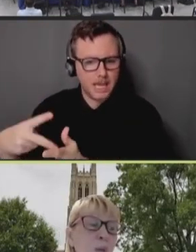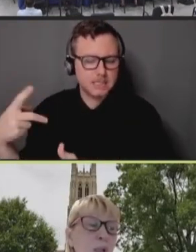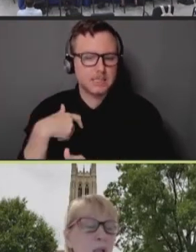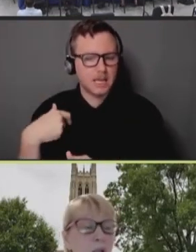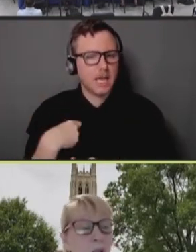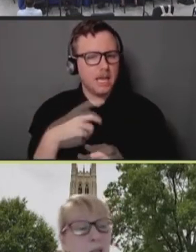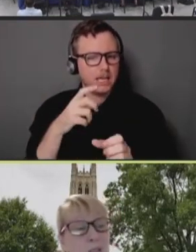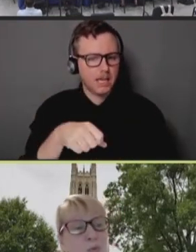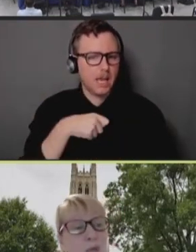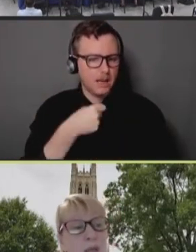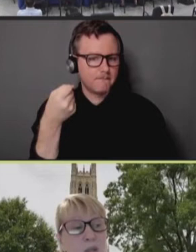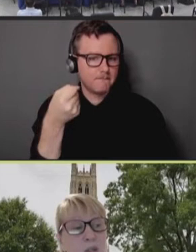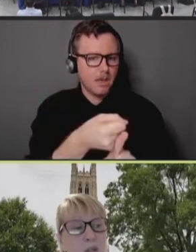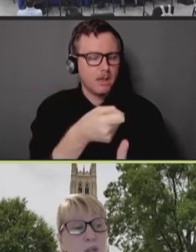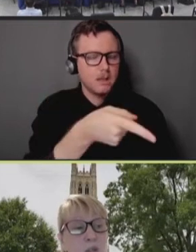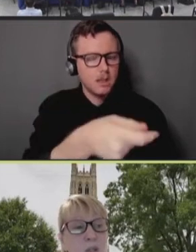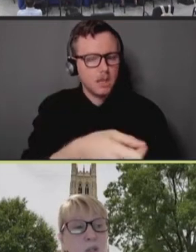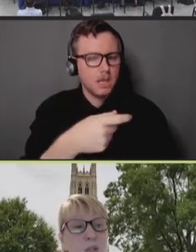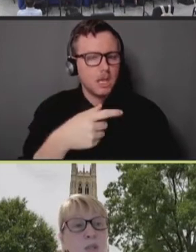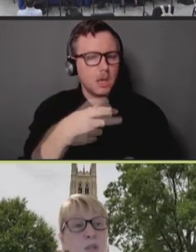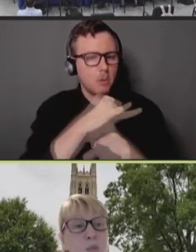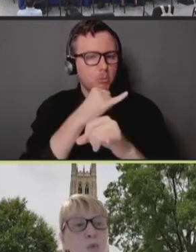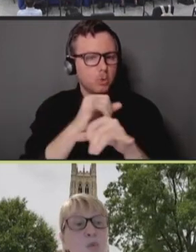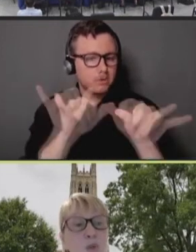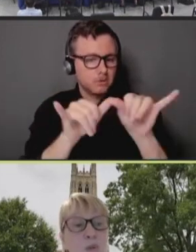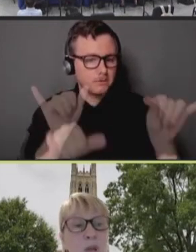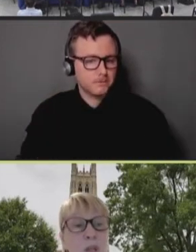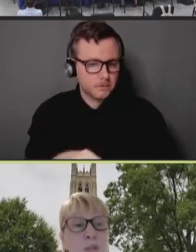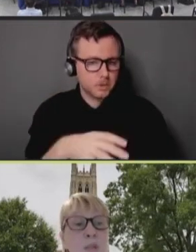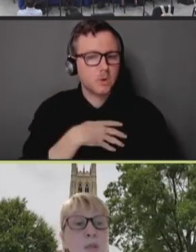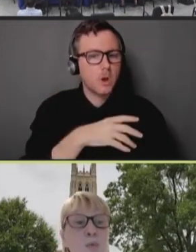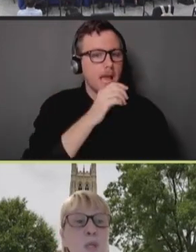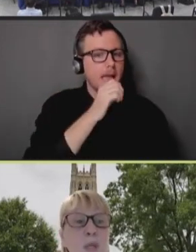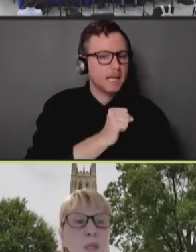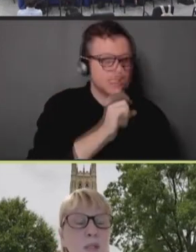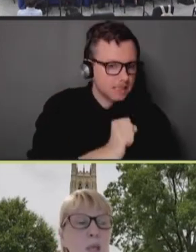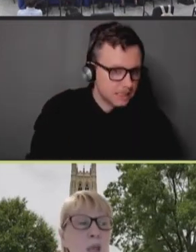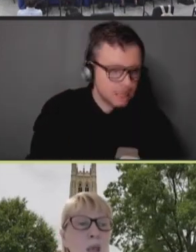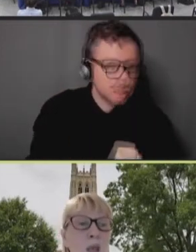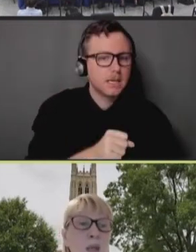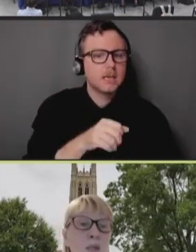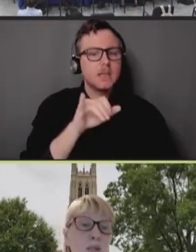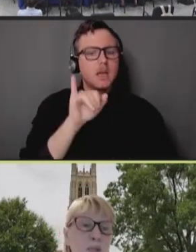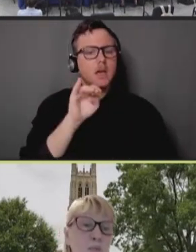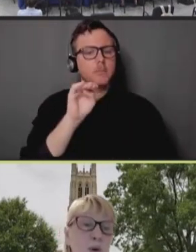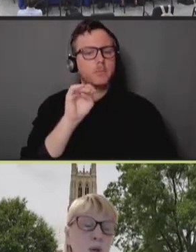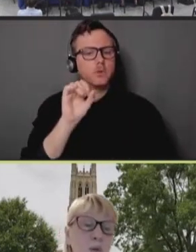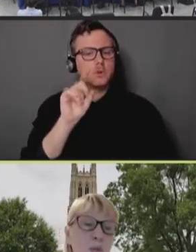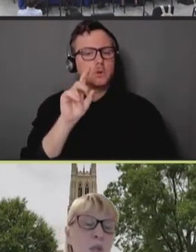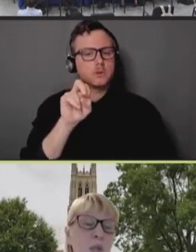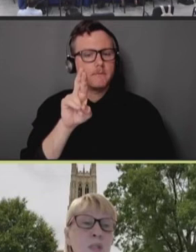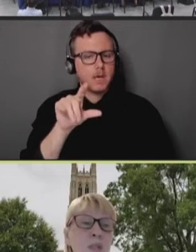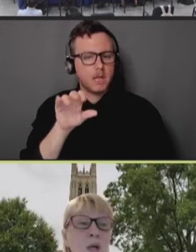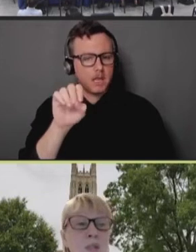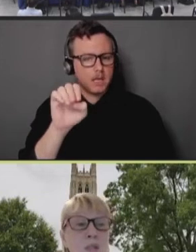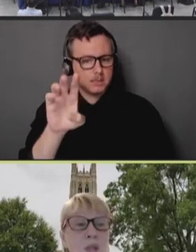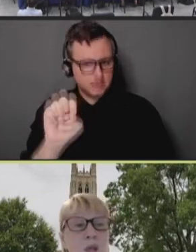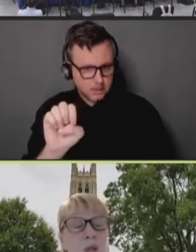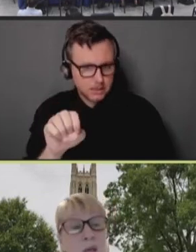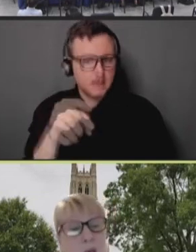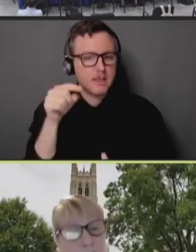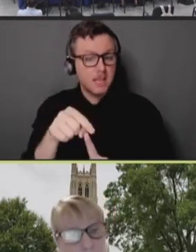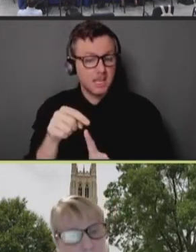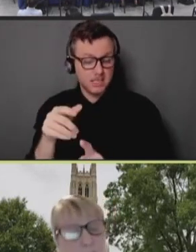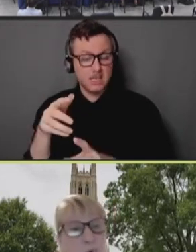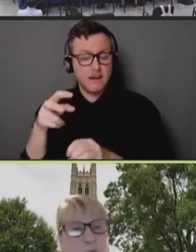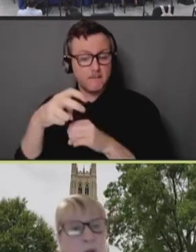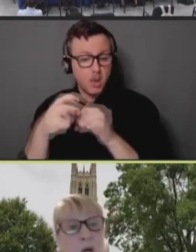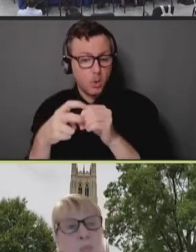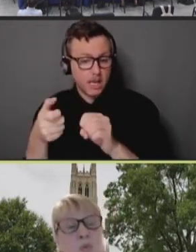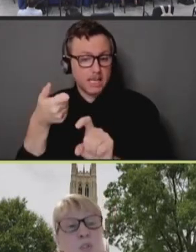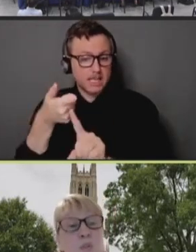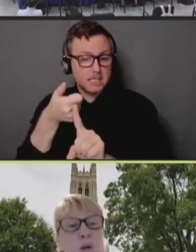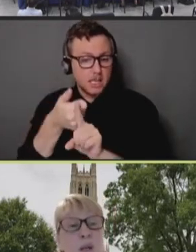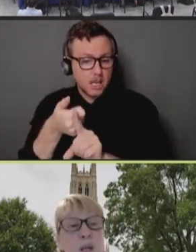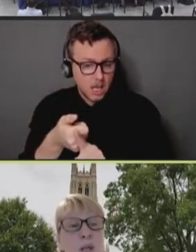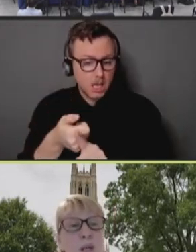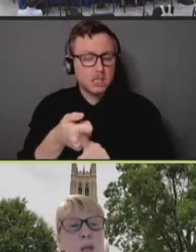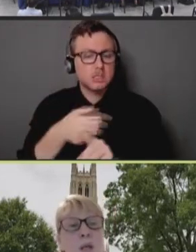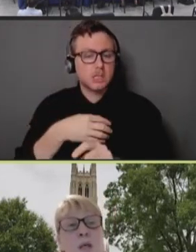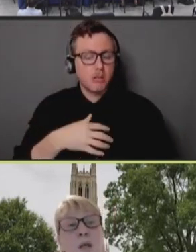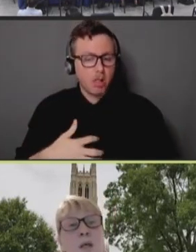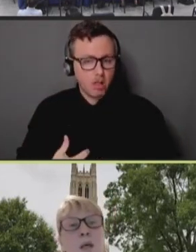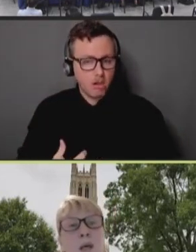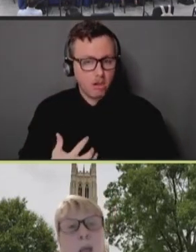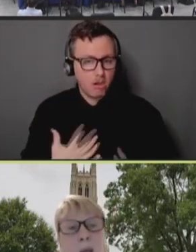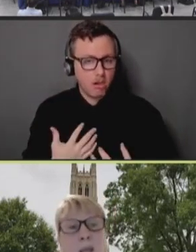But as we age, immune surveillance weakens and this virus starts moving up to the brain